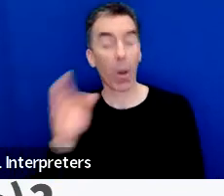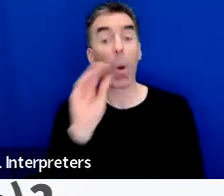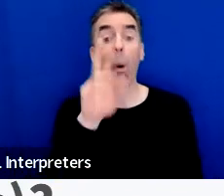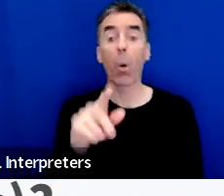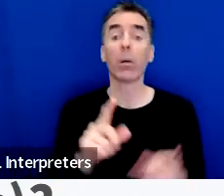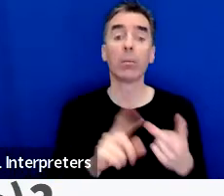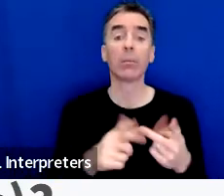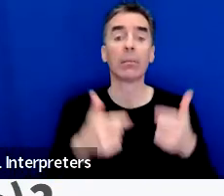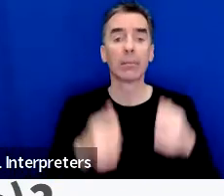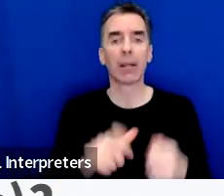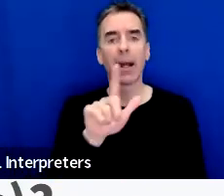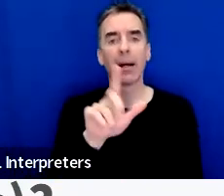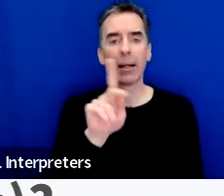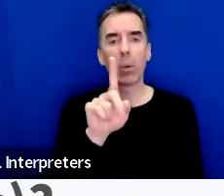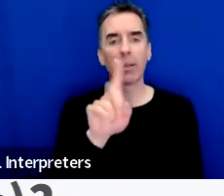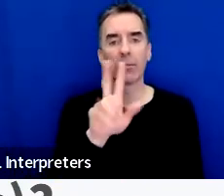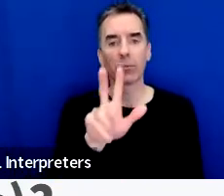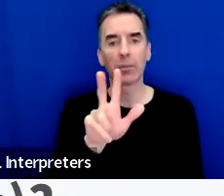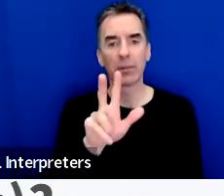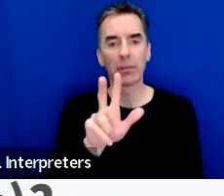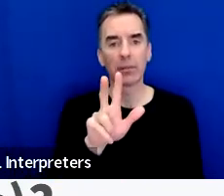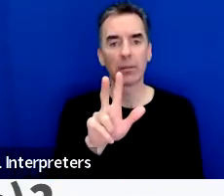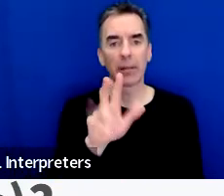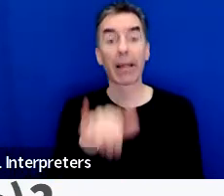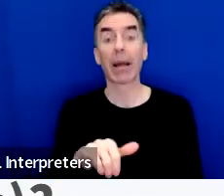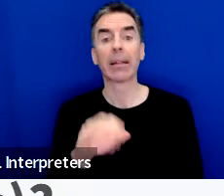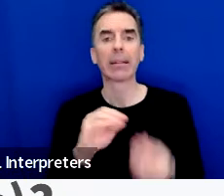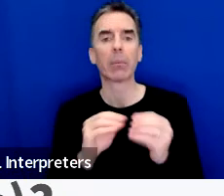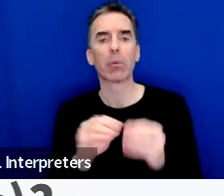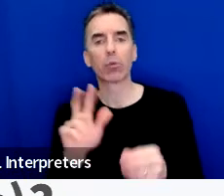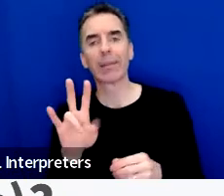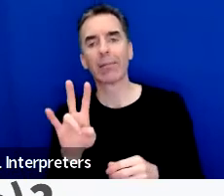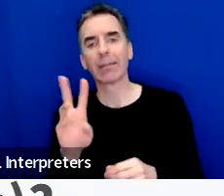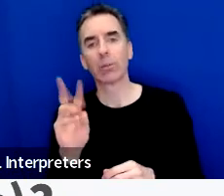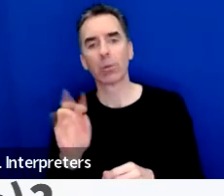Elk 173 to this number 37607